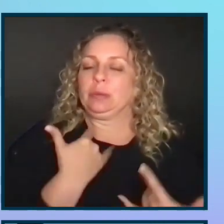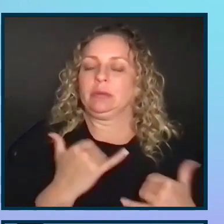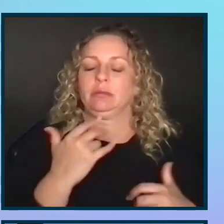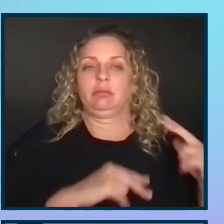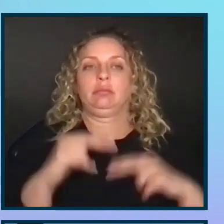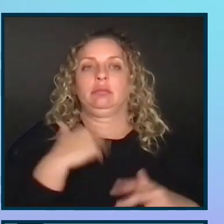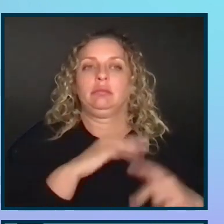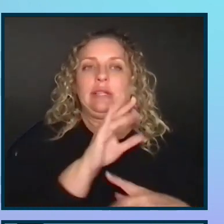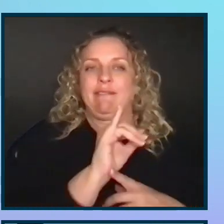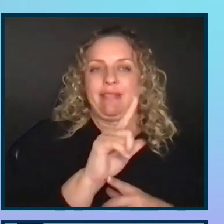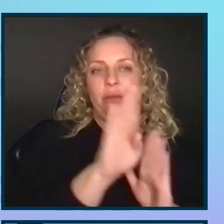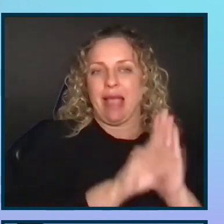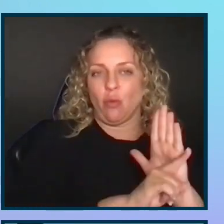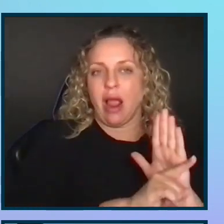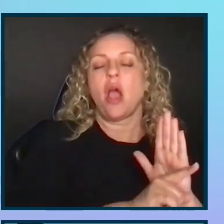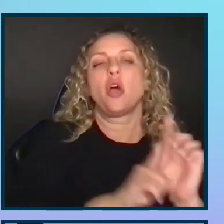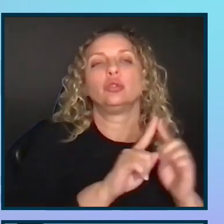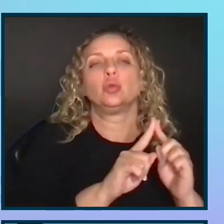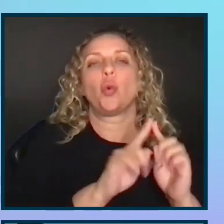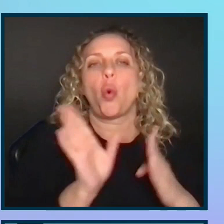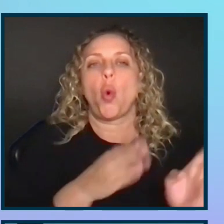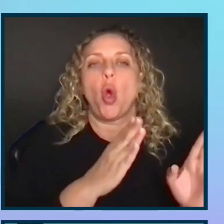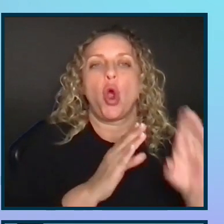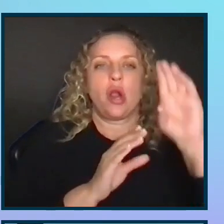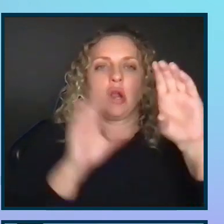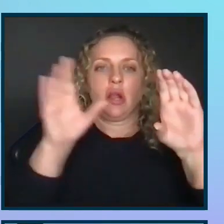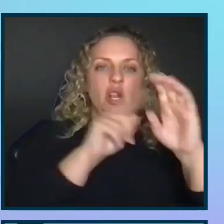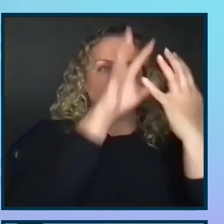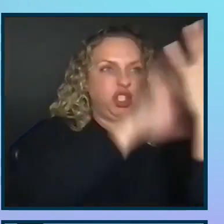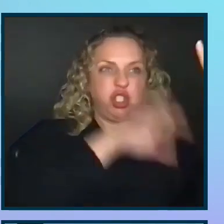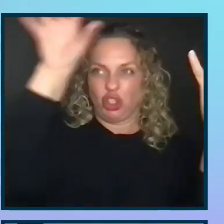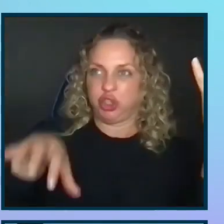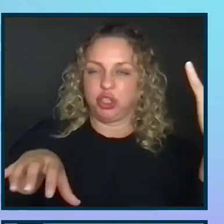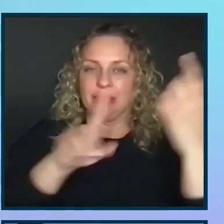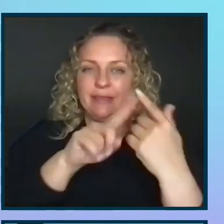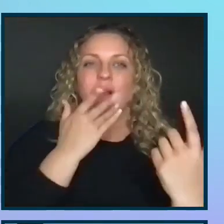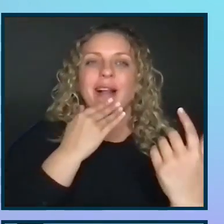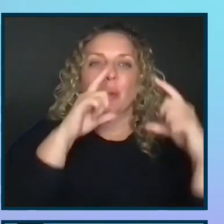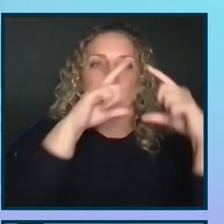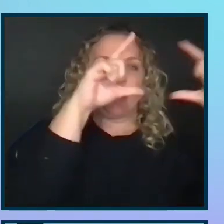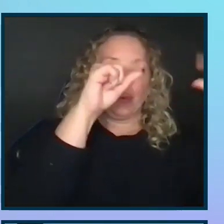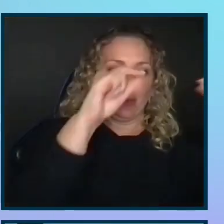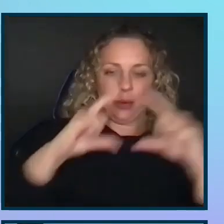fill as a way to organize our cluster content, to call it out, set it apart from another set of content